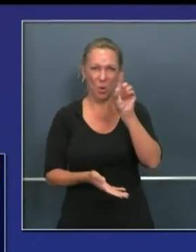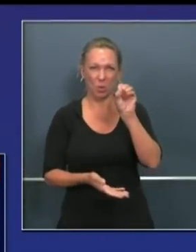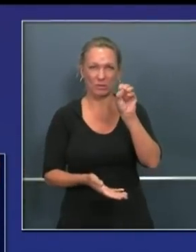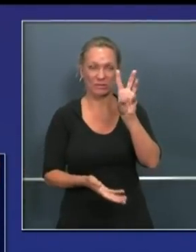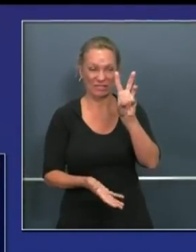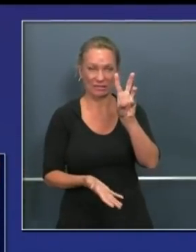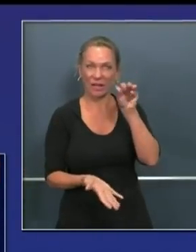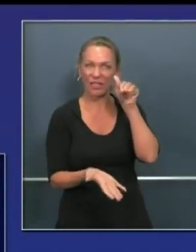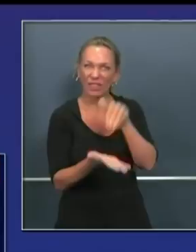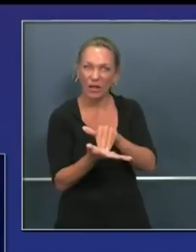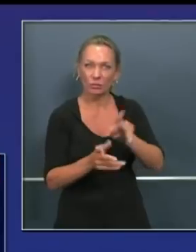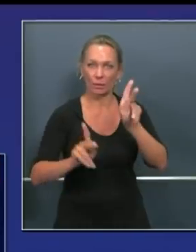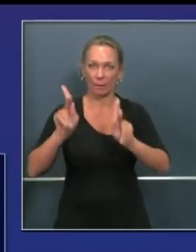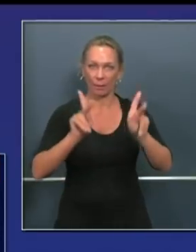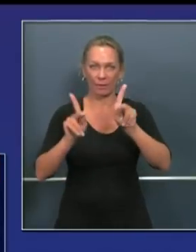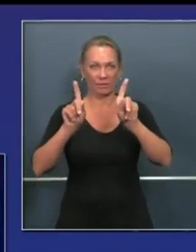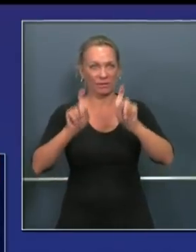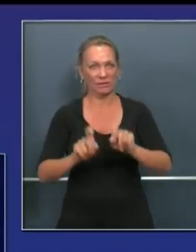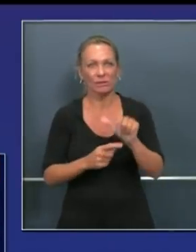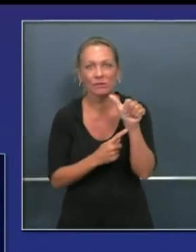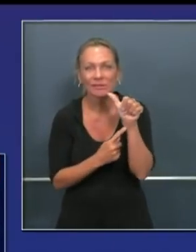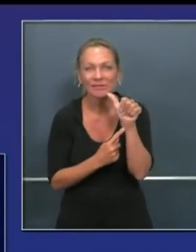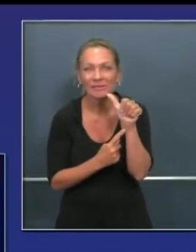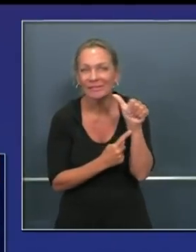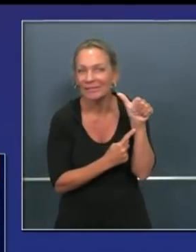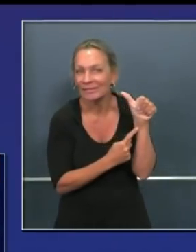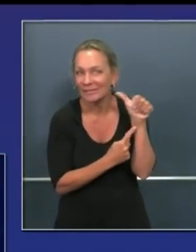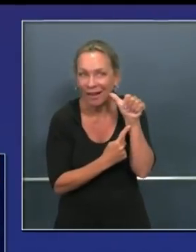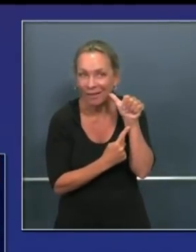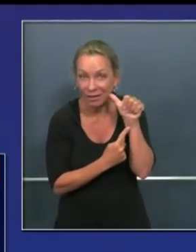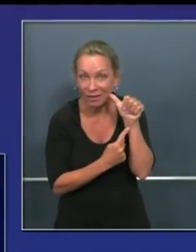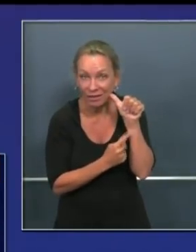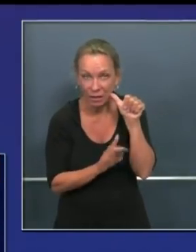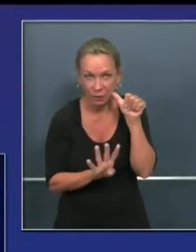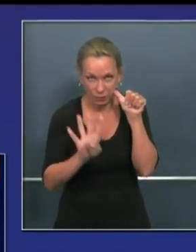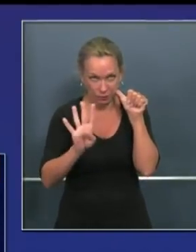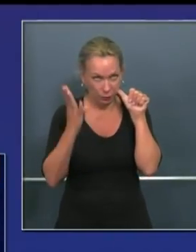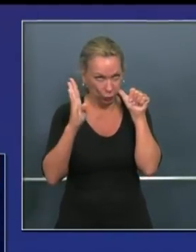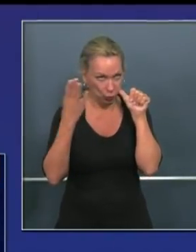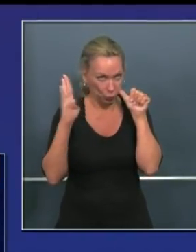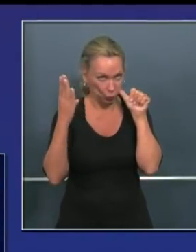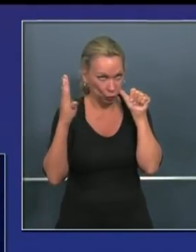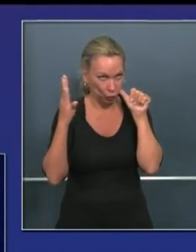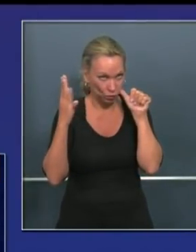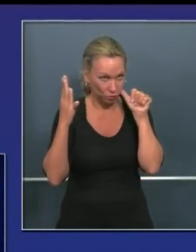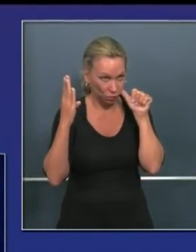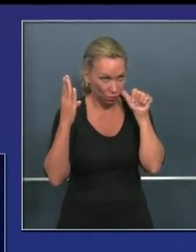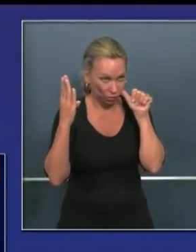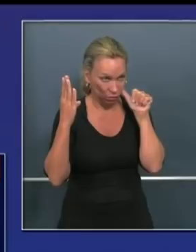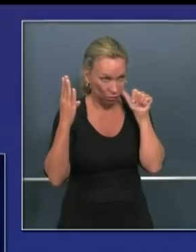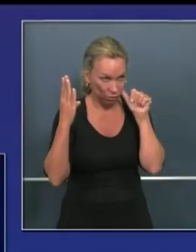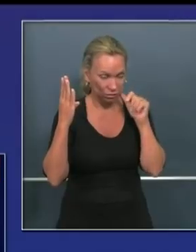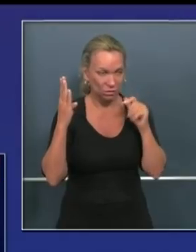NUMBER YESTERDAY. JUST SHY OF 106,000 TESTS WERE CONDUCTED YESTERDAY.